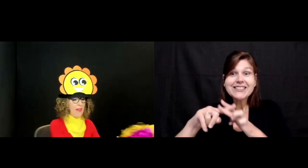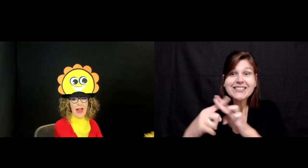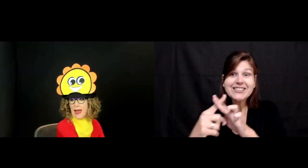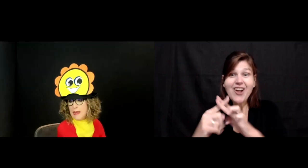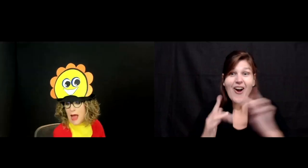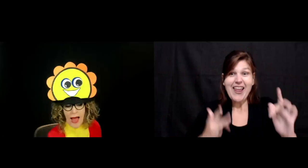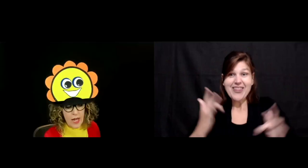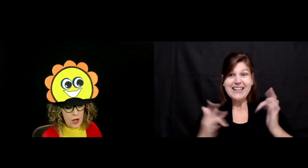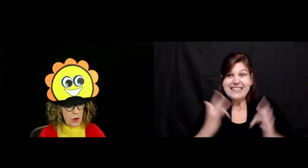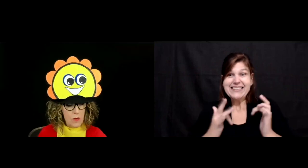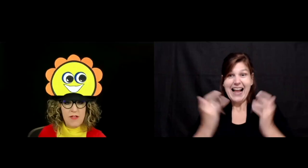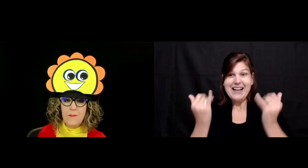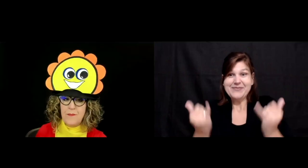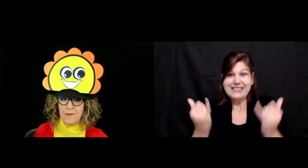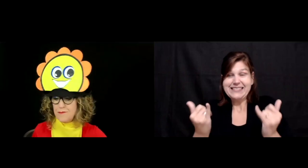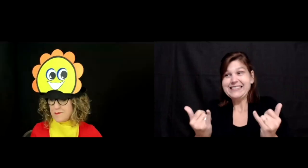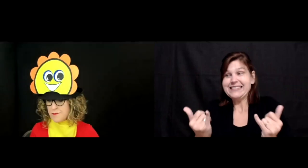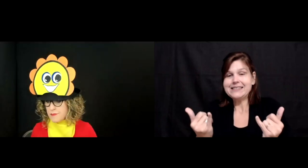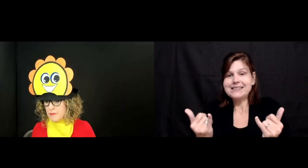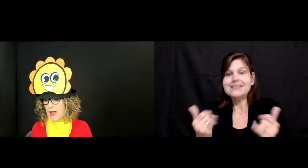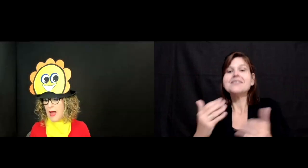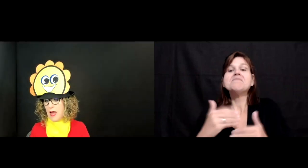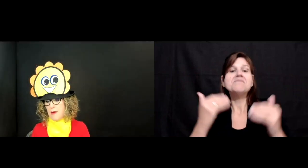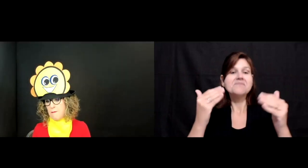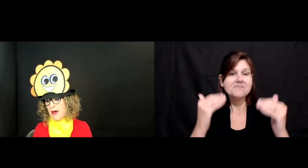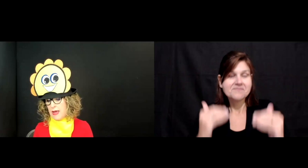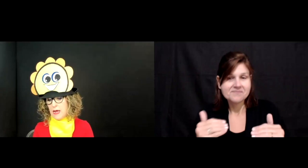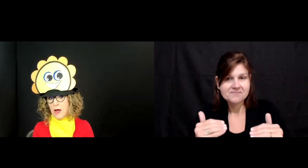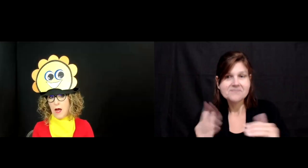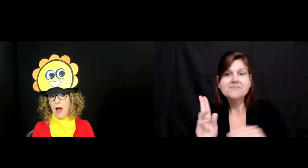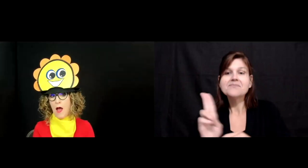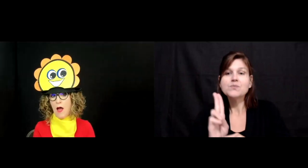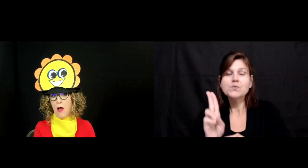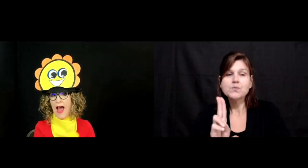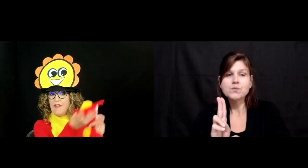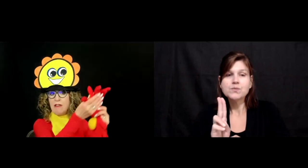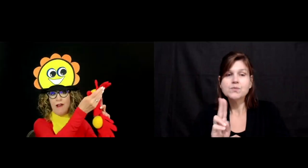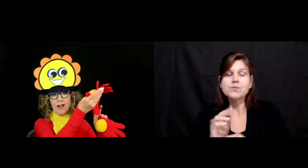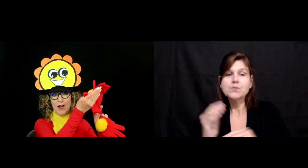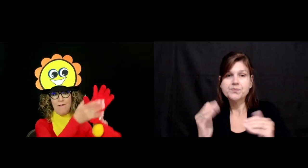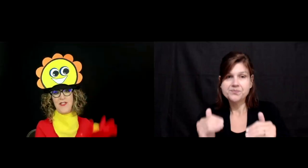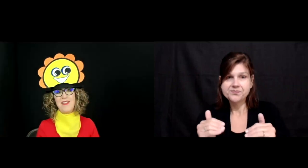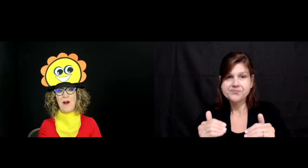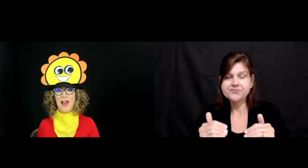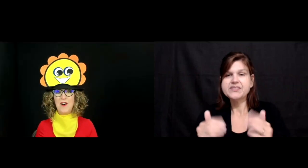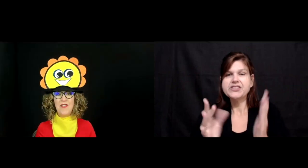And then I use my, I have these red gloves, these are what I call